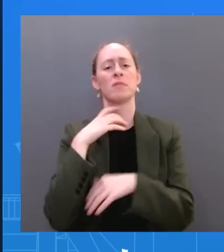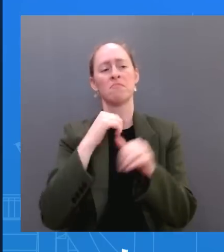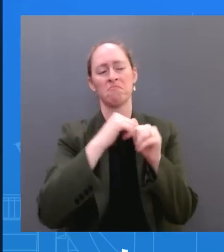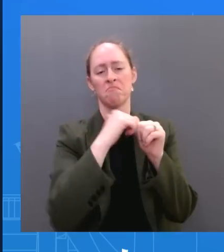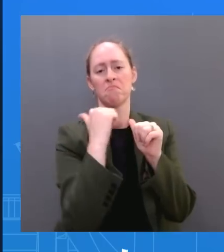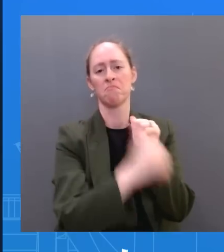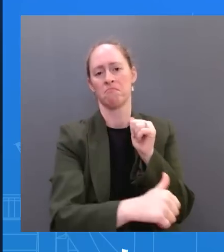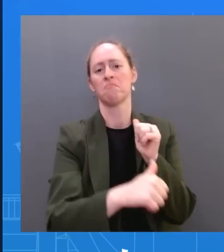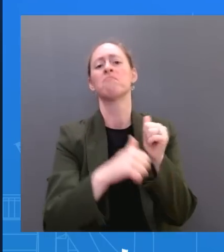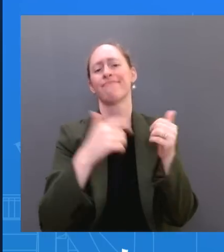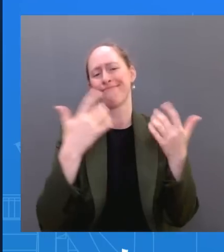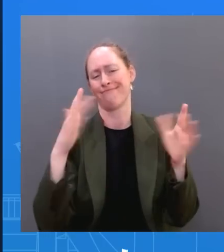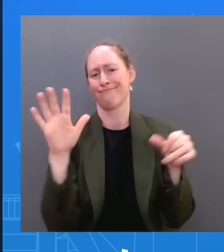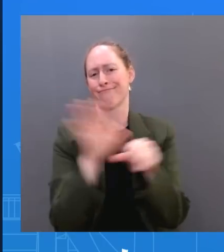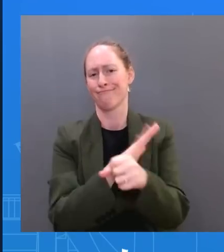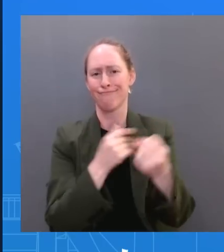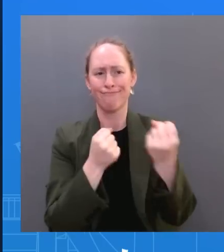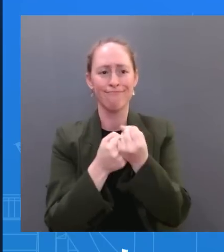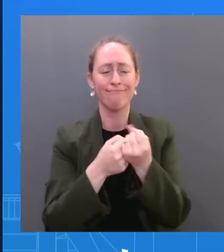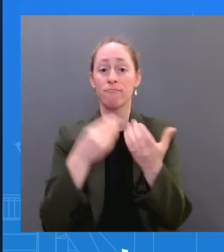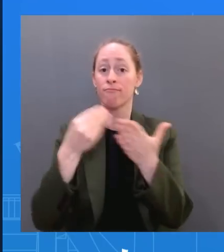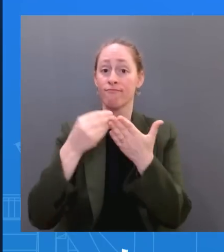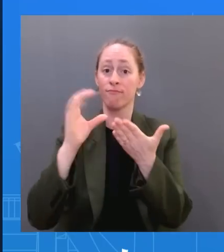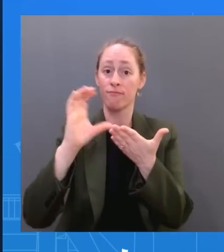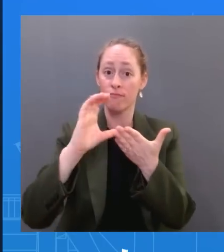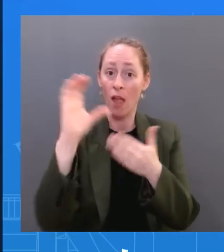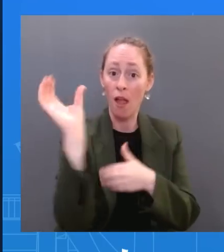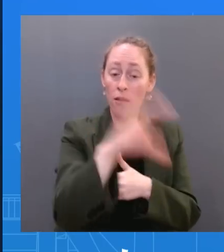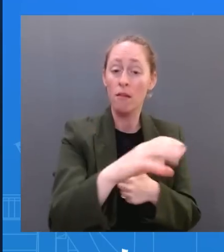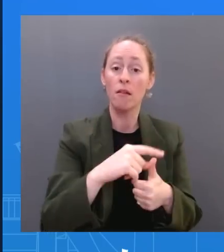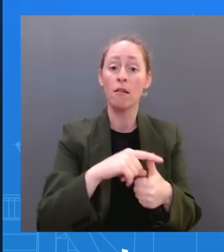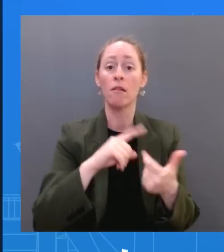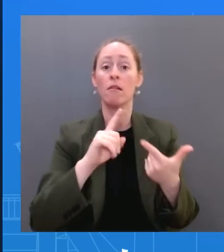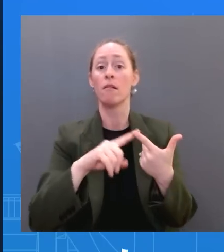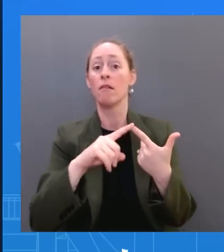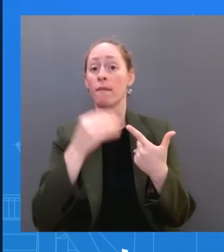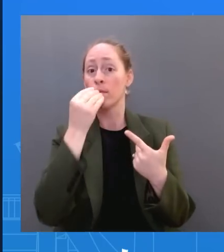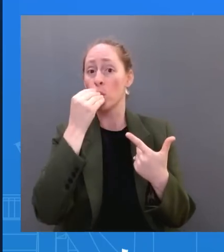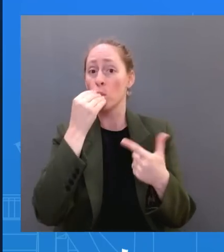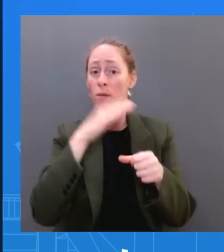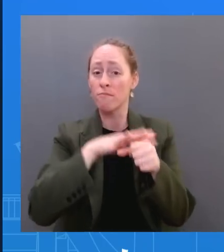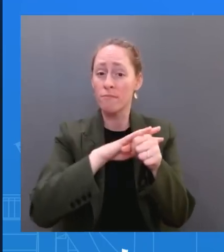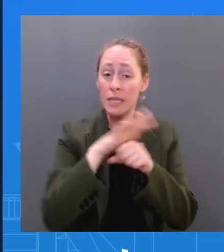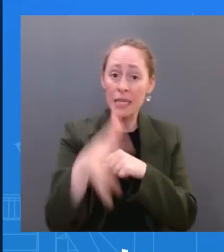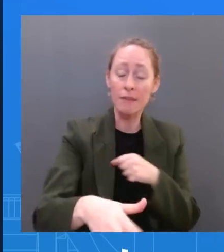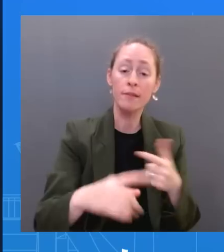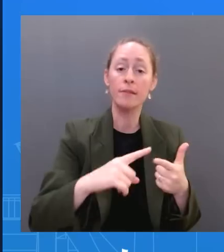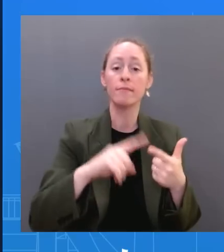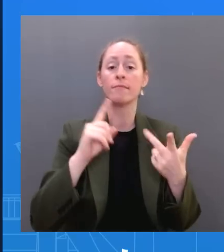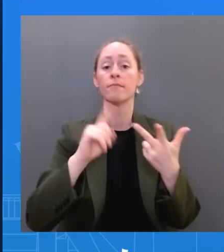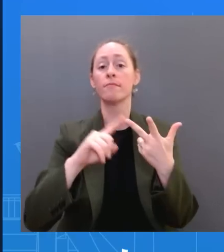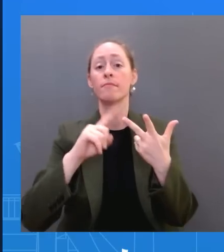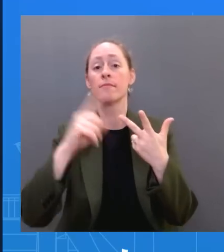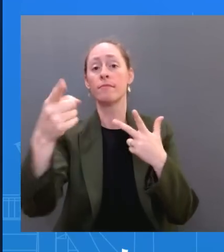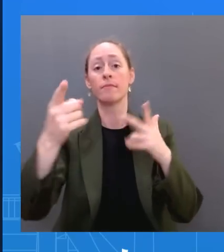to cyber and emerging technology, to intelligence and security cooperation. And President Biden's deep personal commitment